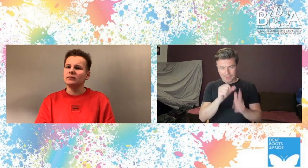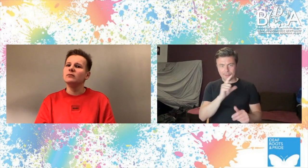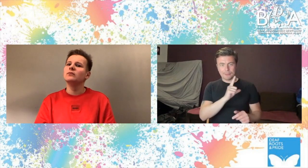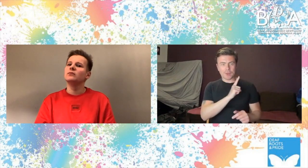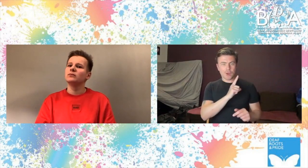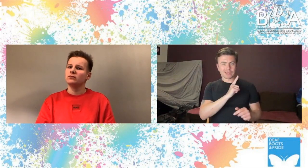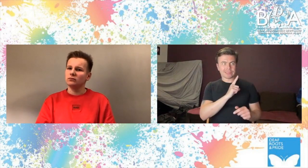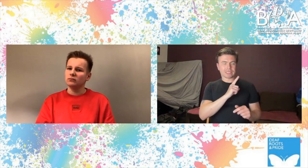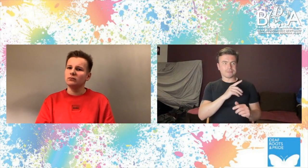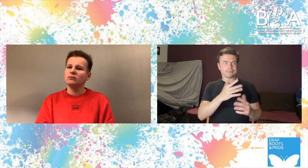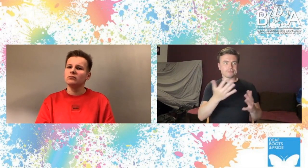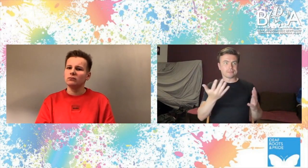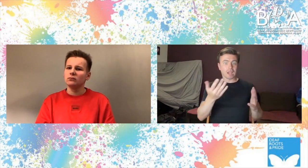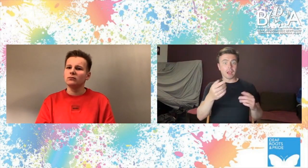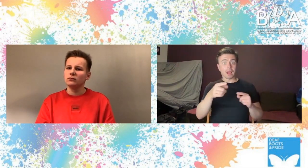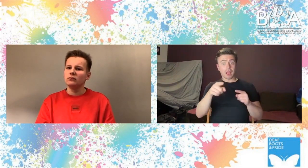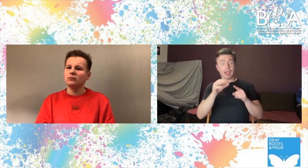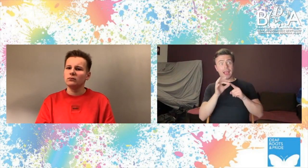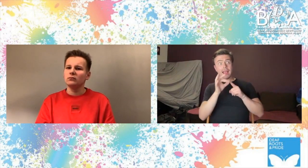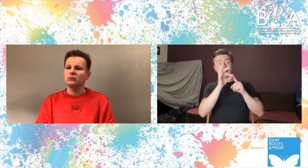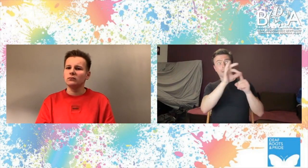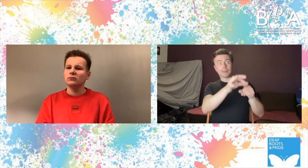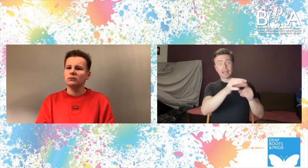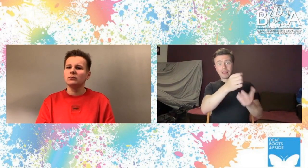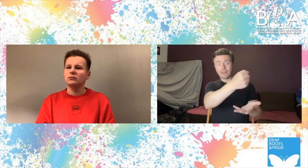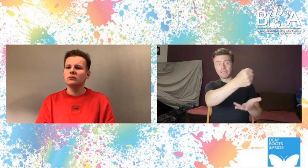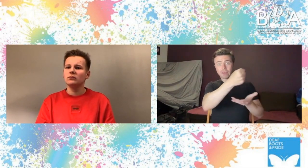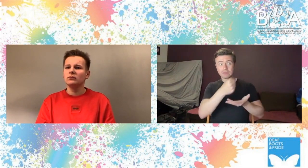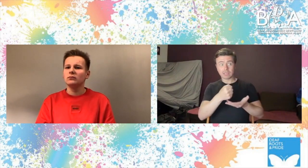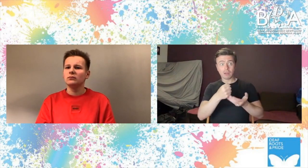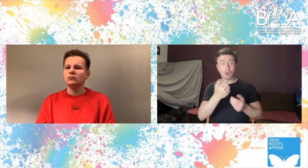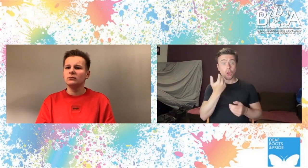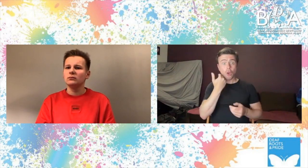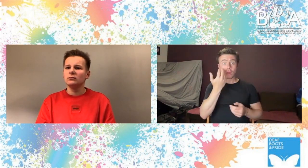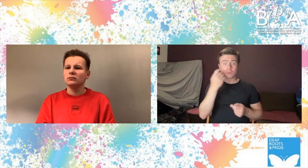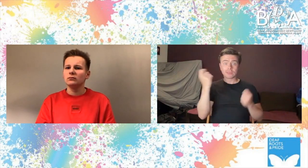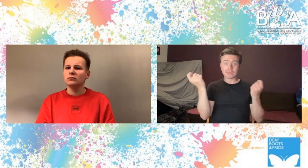Funding is a big thing because you have to apply for it, and you are not